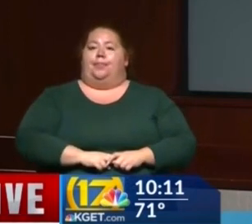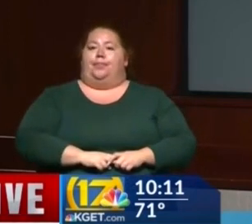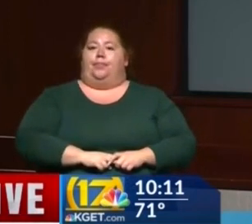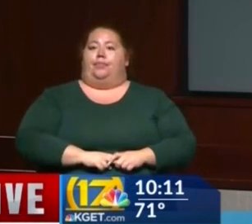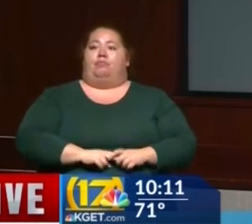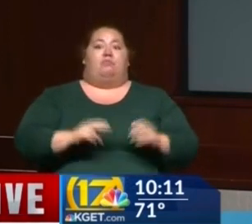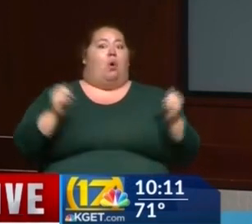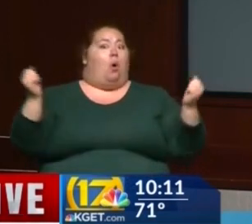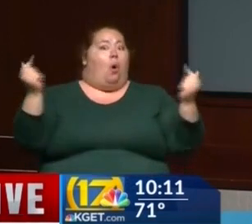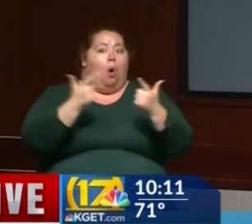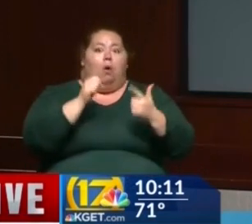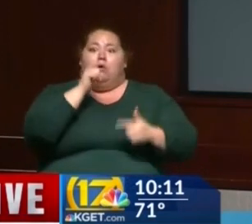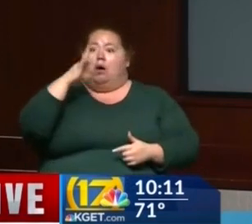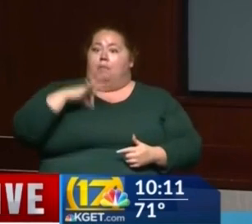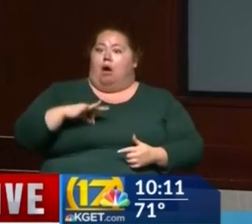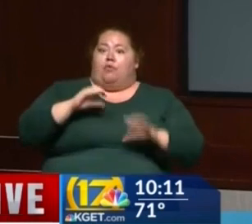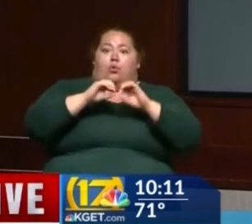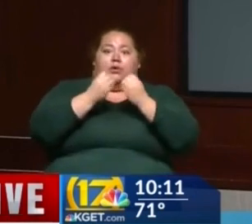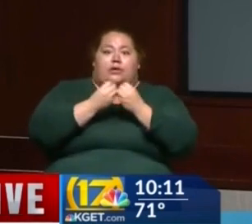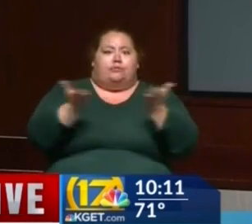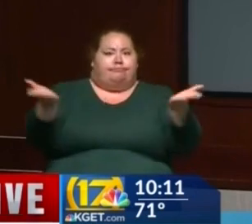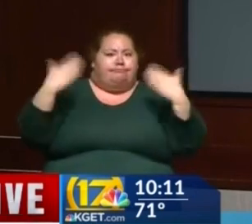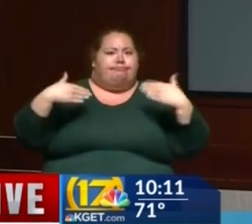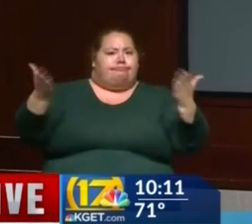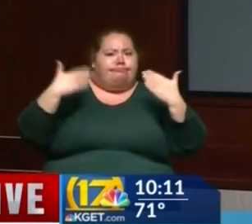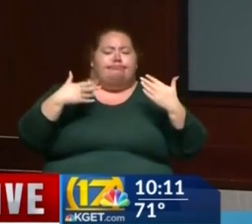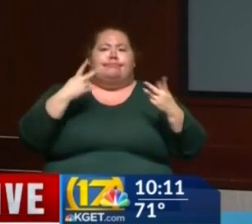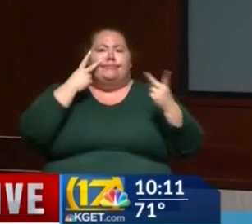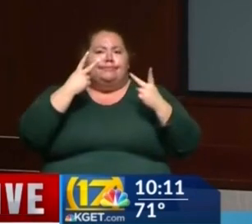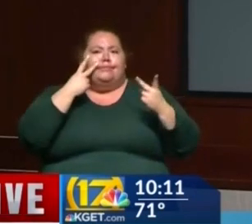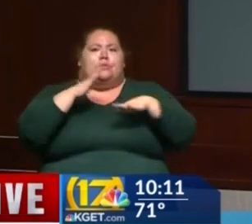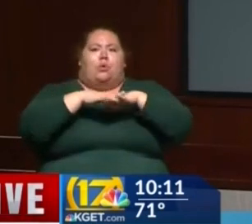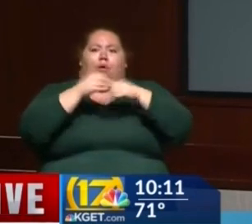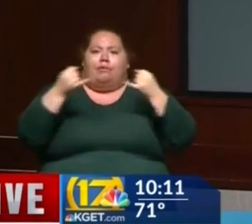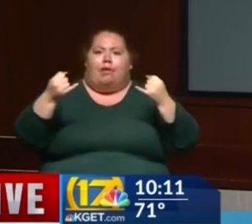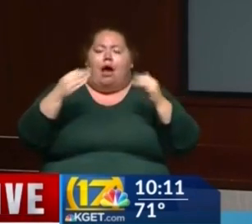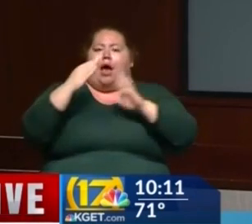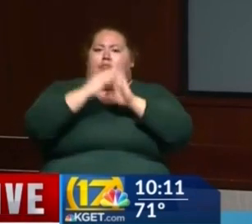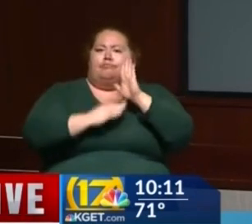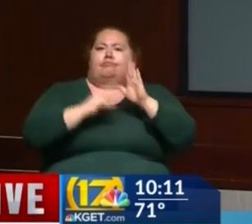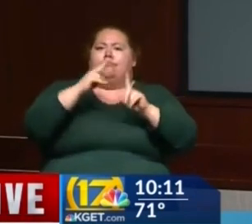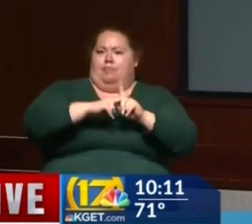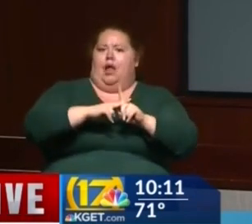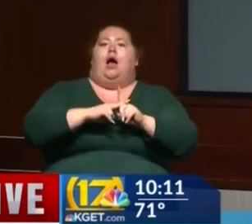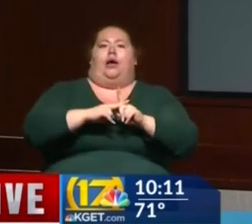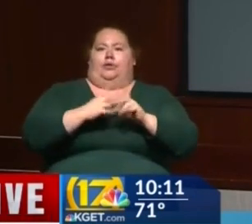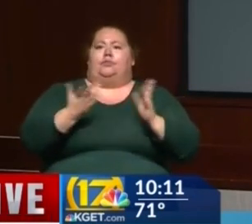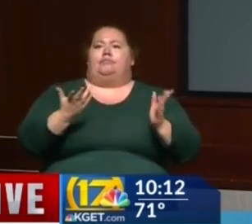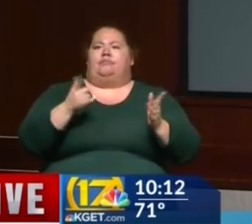AREA NONPROFITS CAN HAVE A SIMPLE APPLICATION AT KERN COUNTY.com WE ARE ENCOURAGING ALL OF OUR NONPROFIT